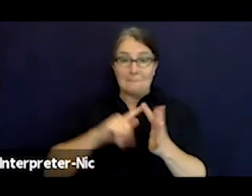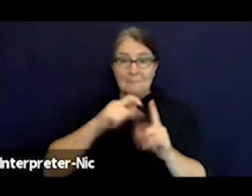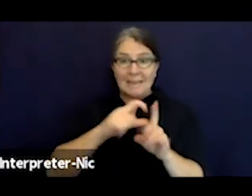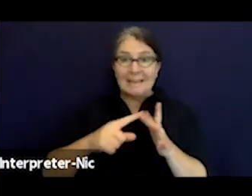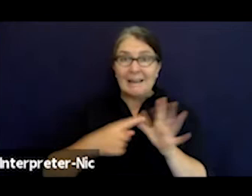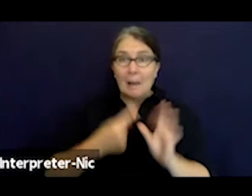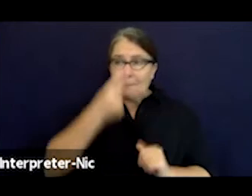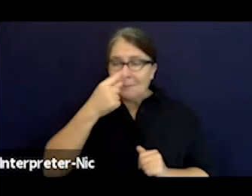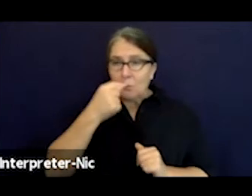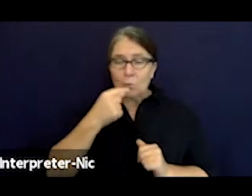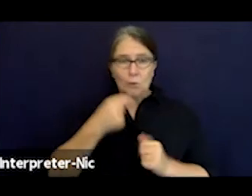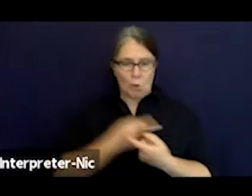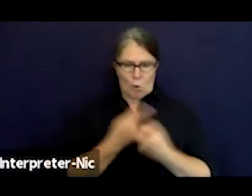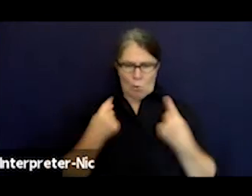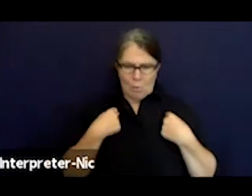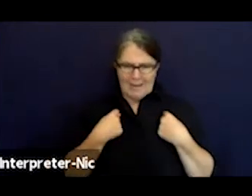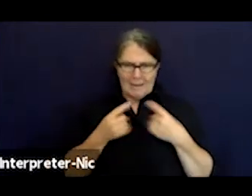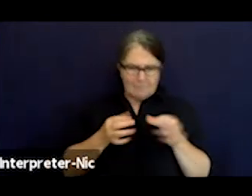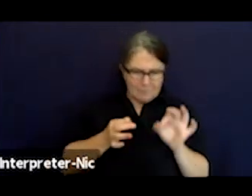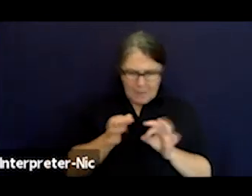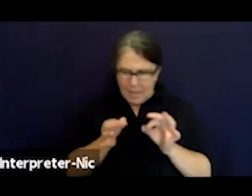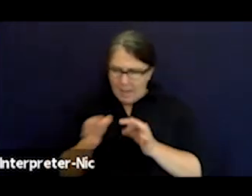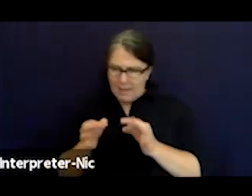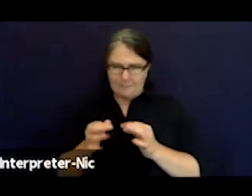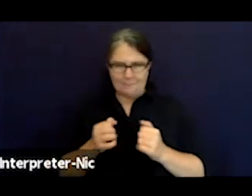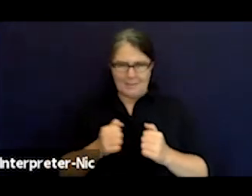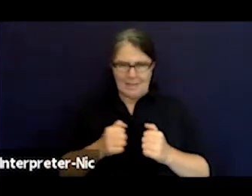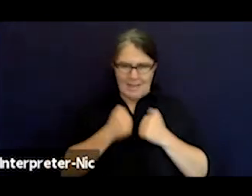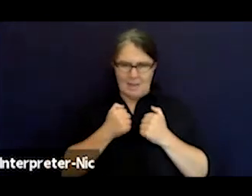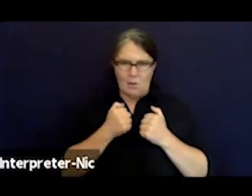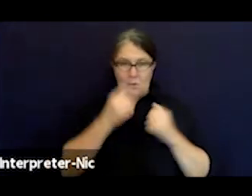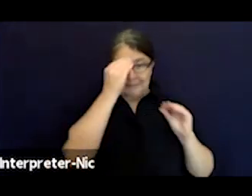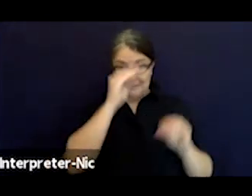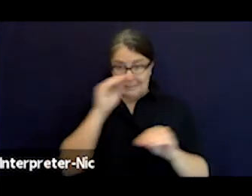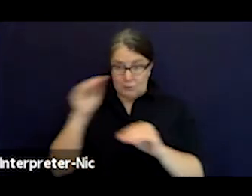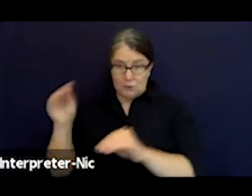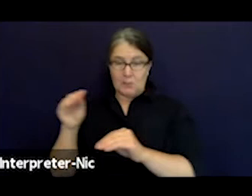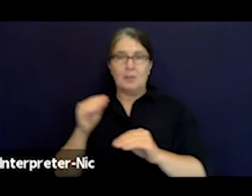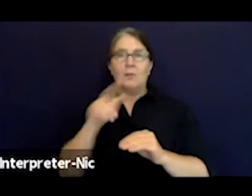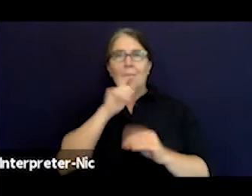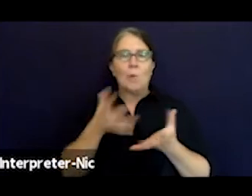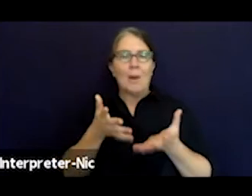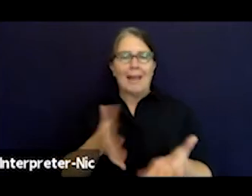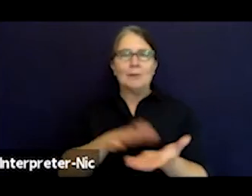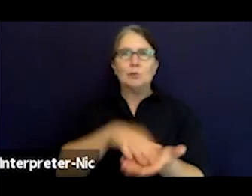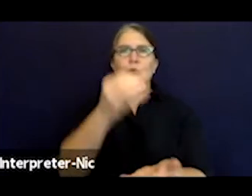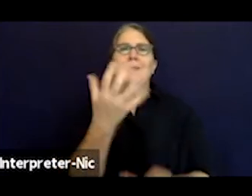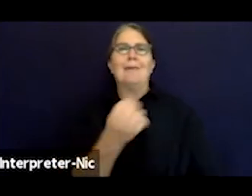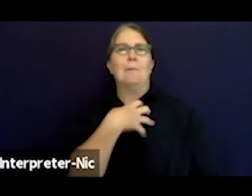to find more time during their day for studying, then we are reducing the burden on our disability